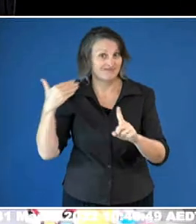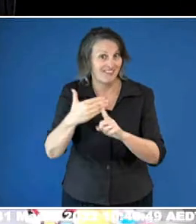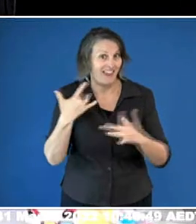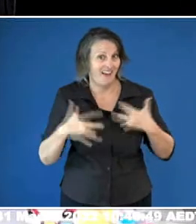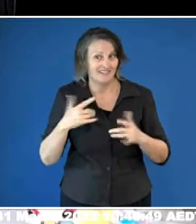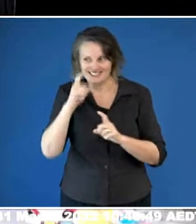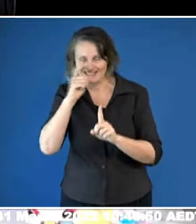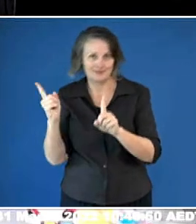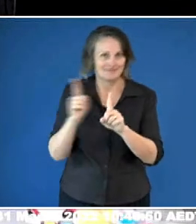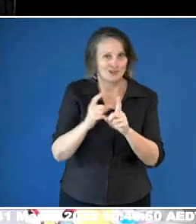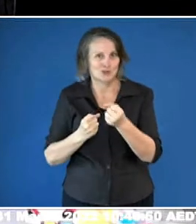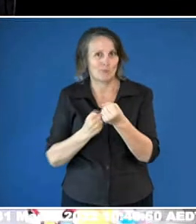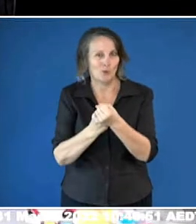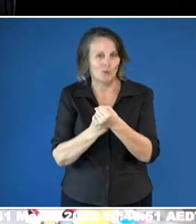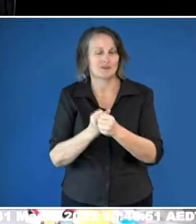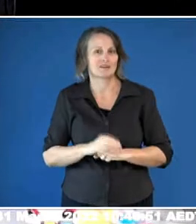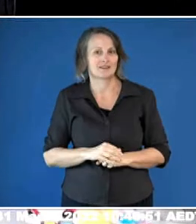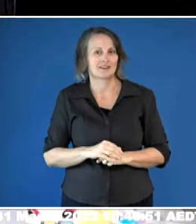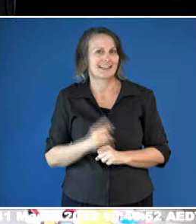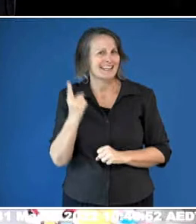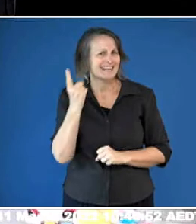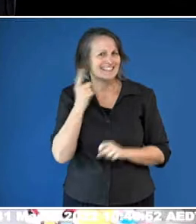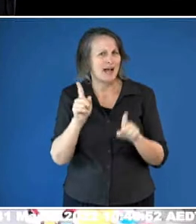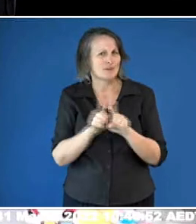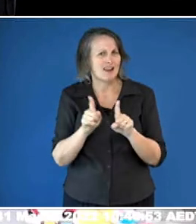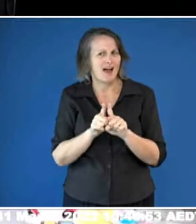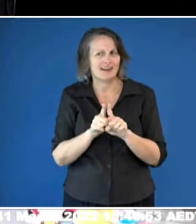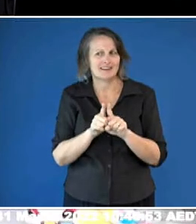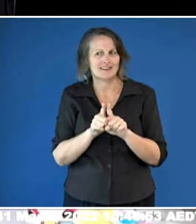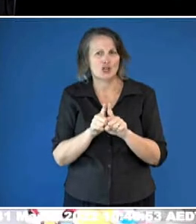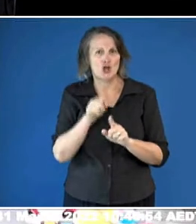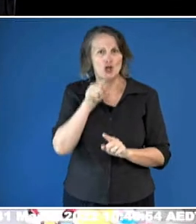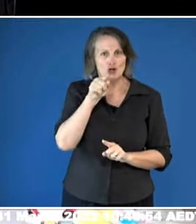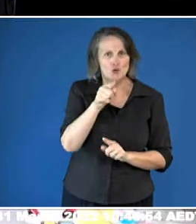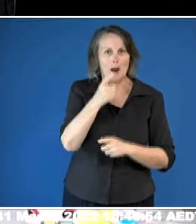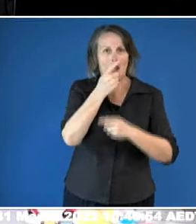It sounds like you're now being that sister to women with disabilities in Adelaide.